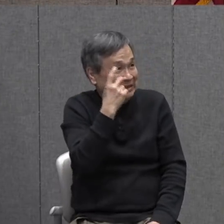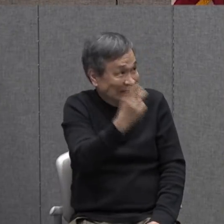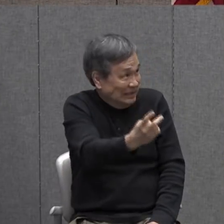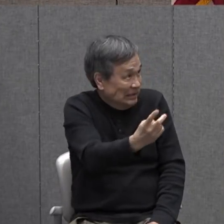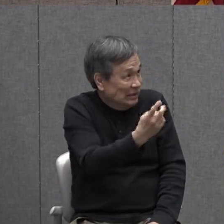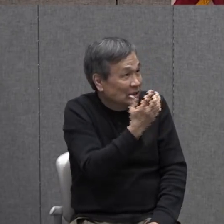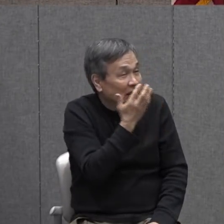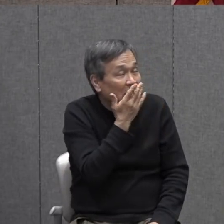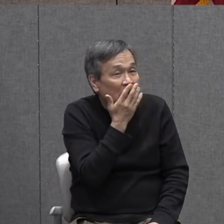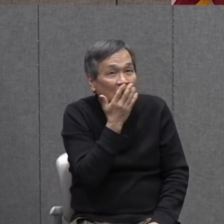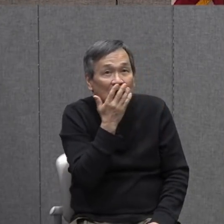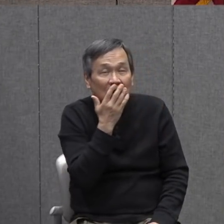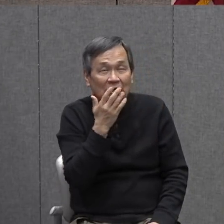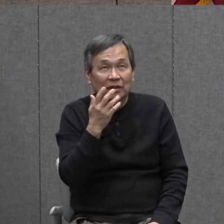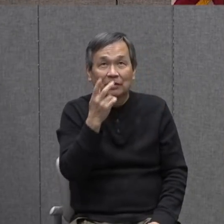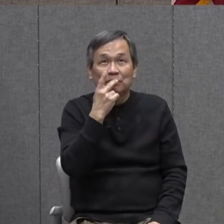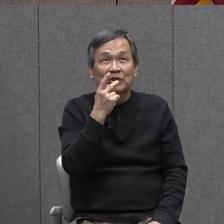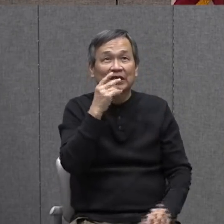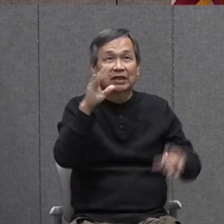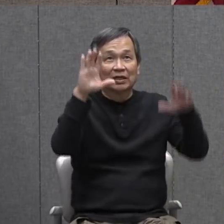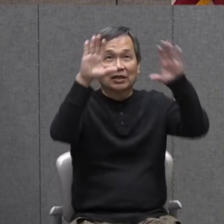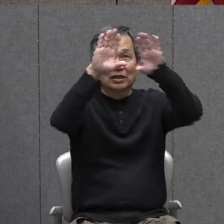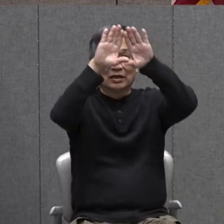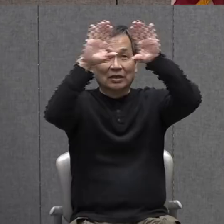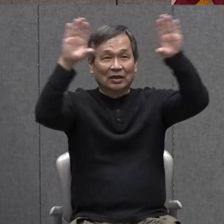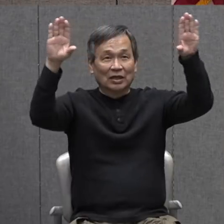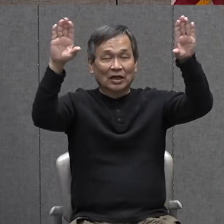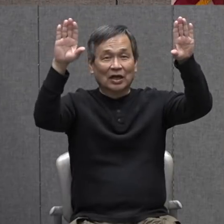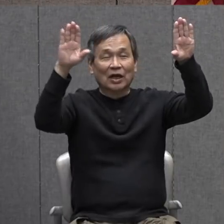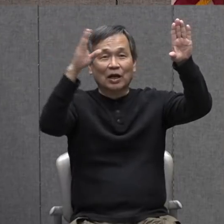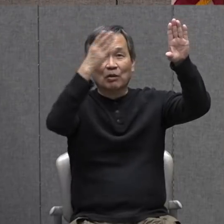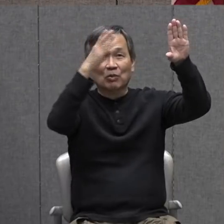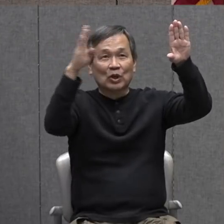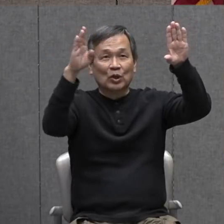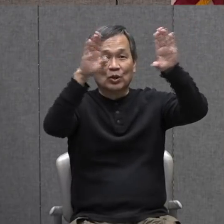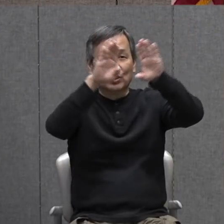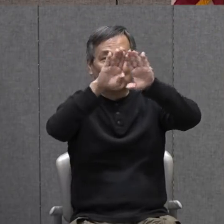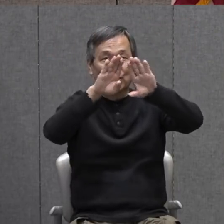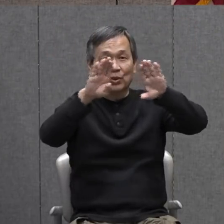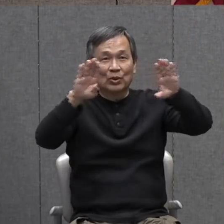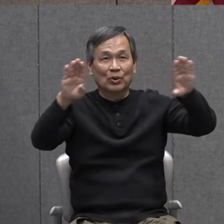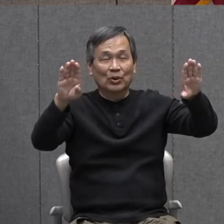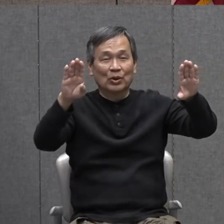It went from blue and then it changed to purple and then pink and then red.